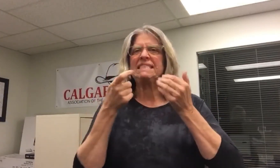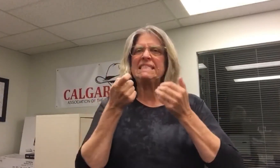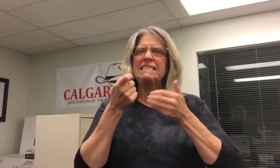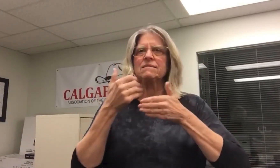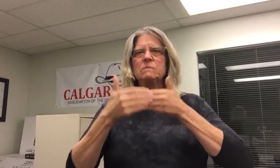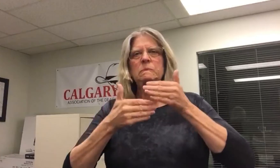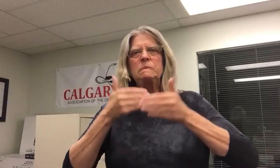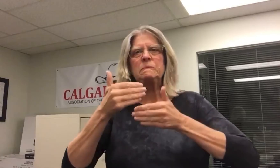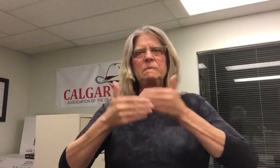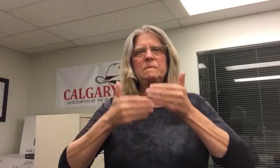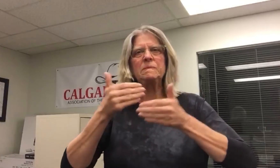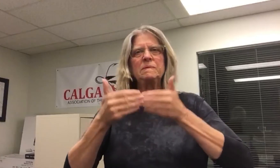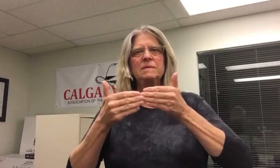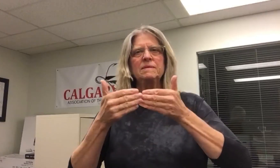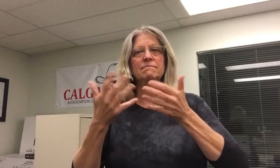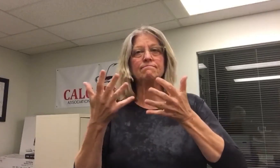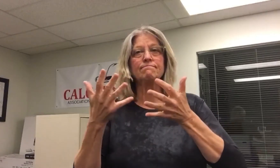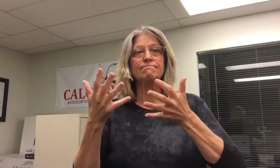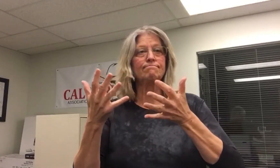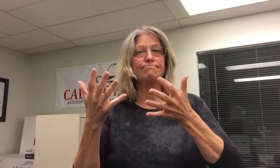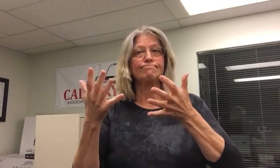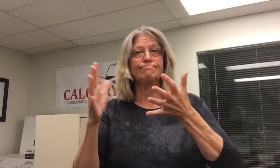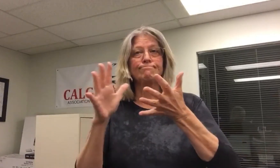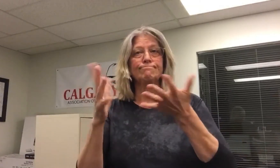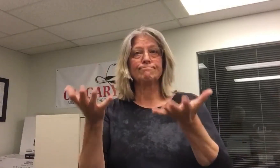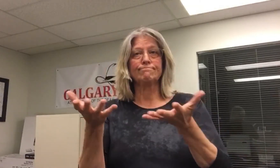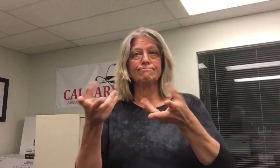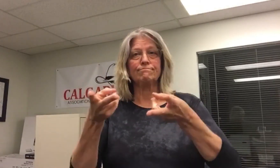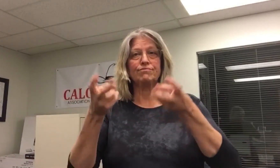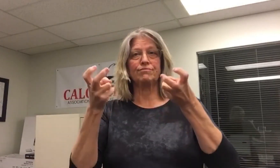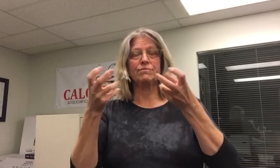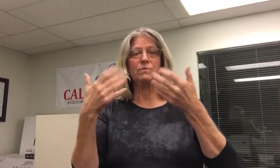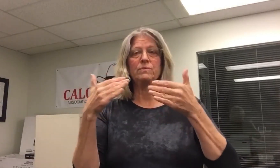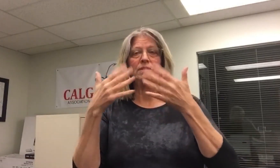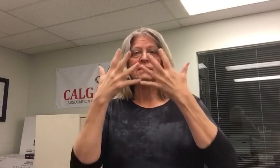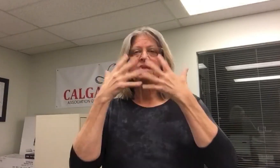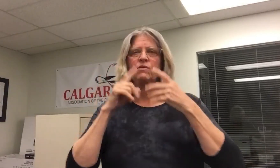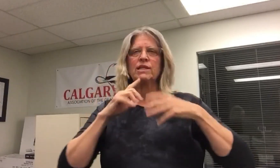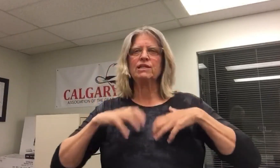We did manage to do some work bit by bit until the theft.